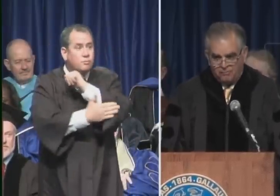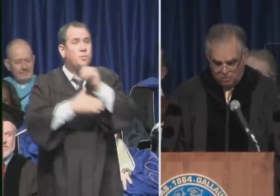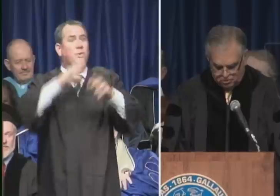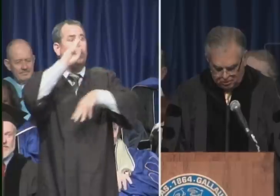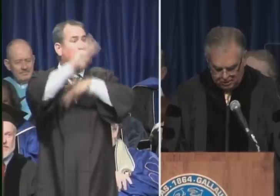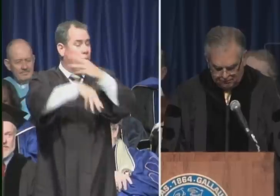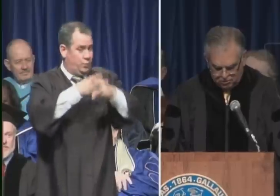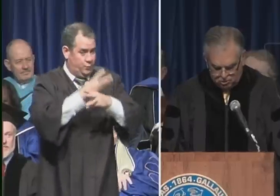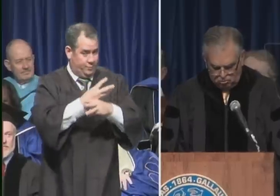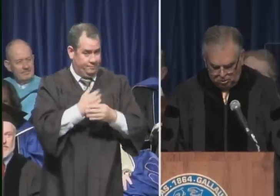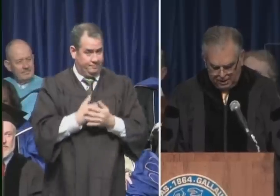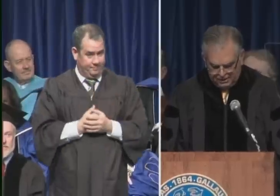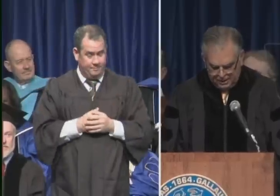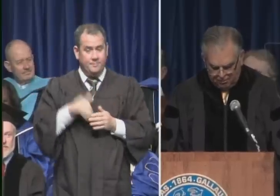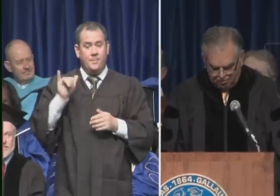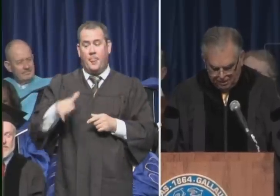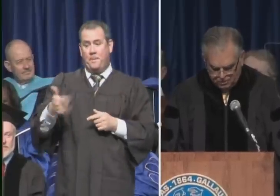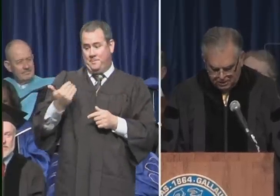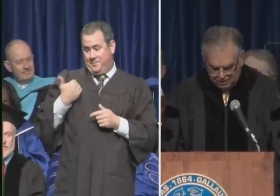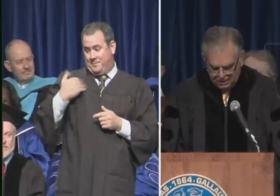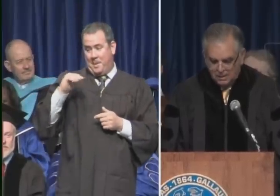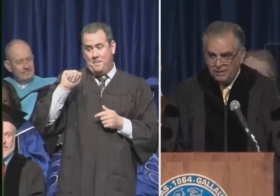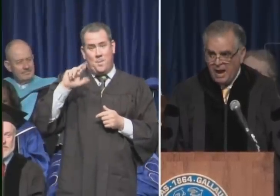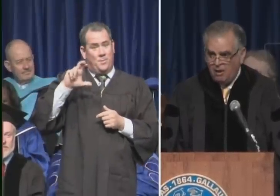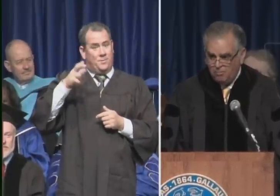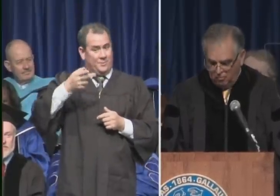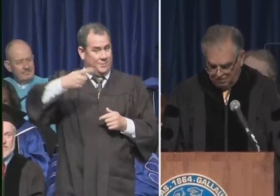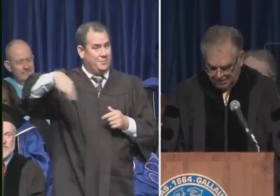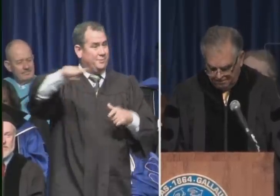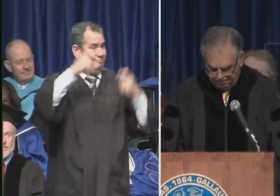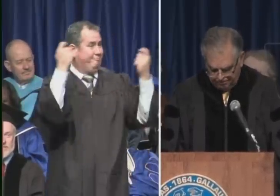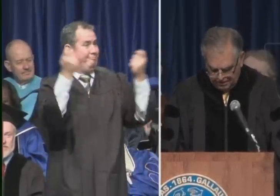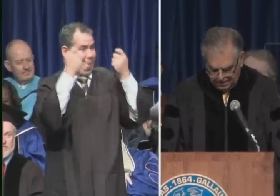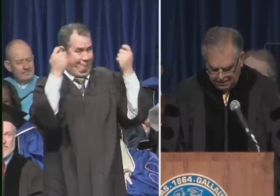of the school-led Deaf President Now movement.